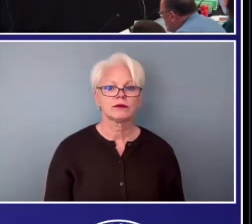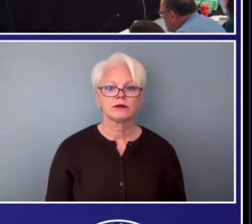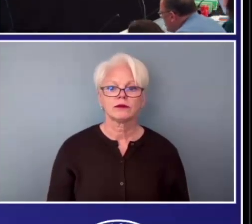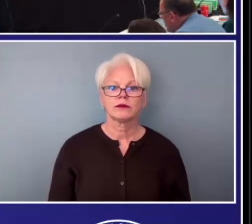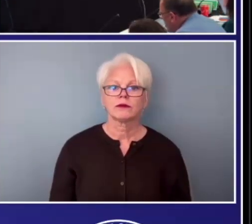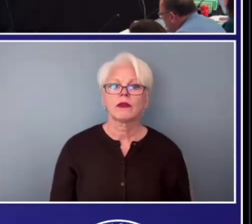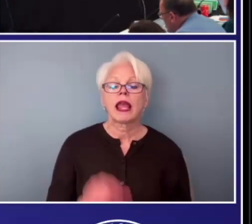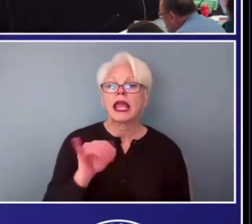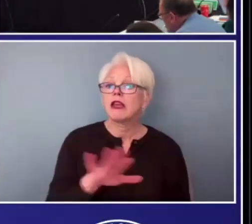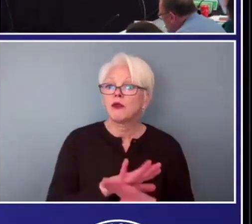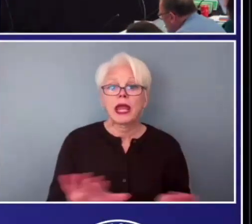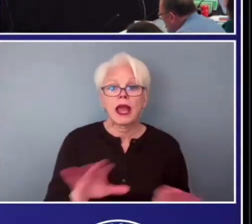If we do not have any comments,